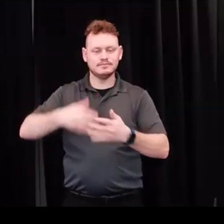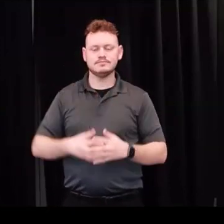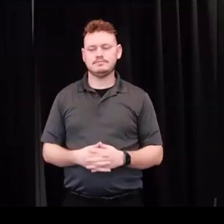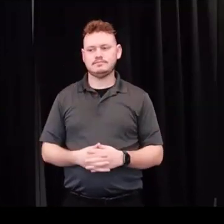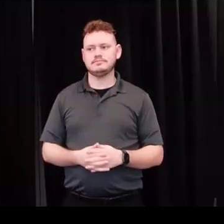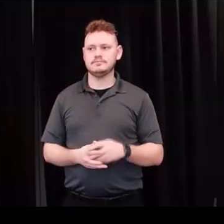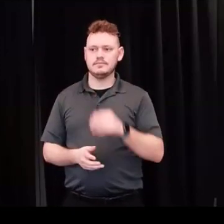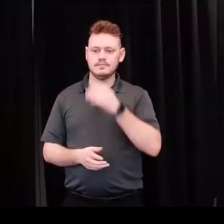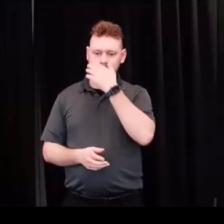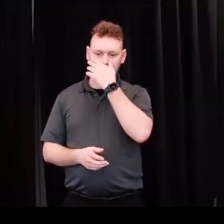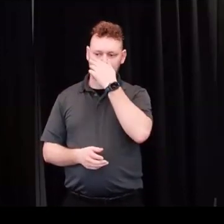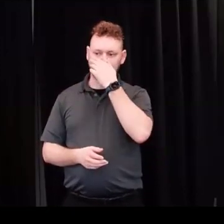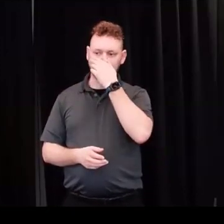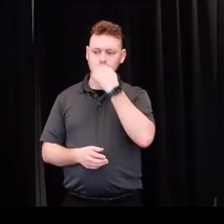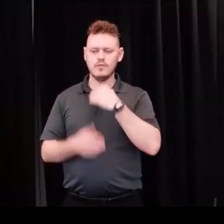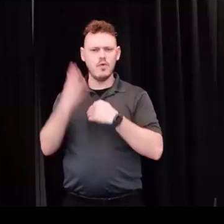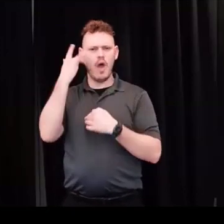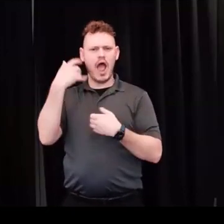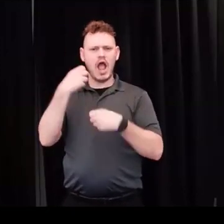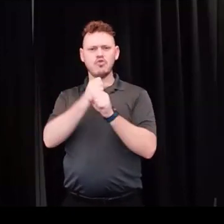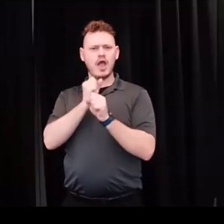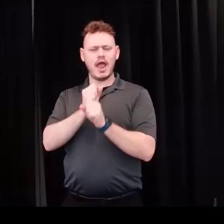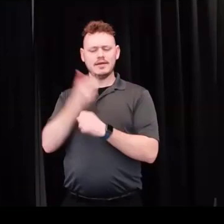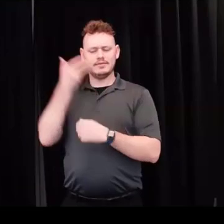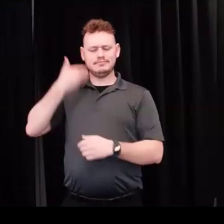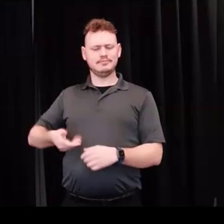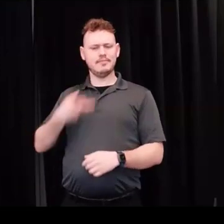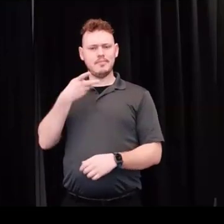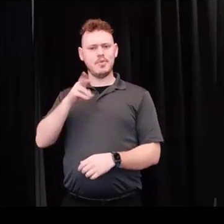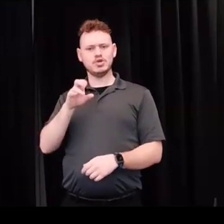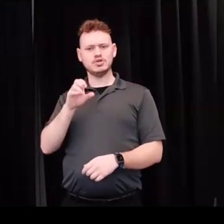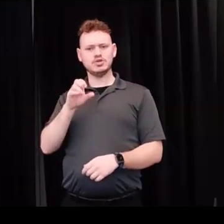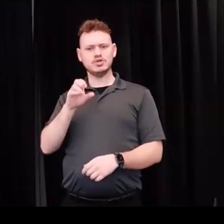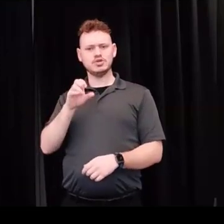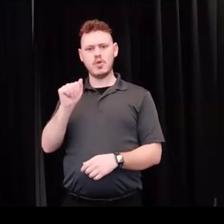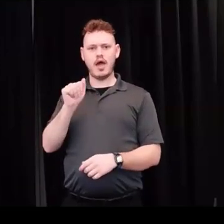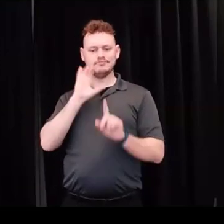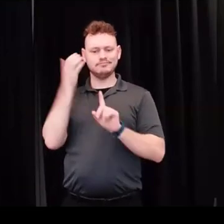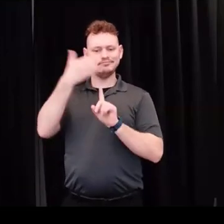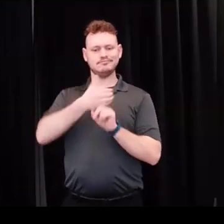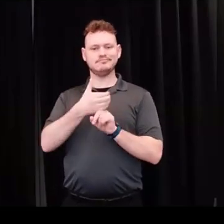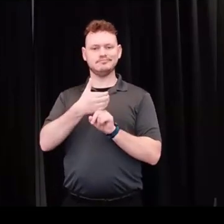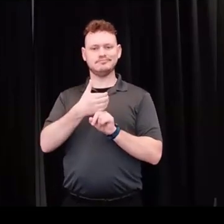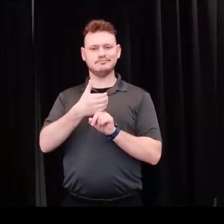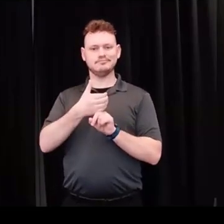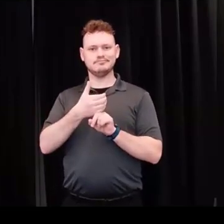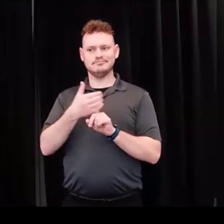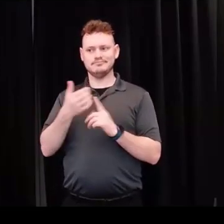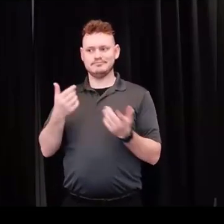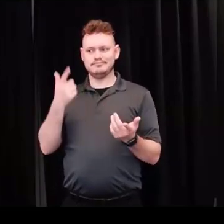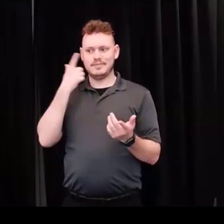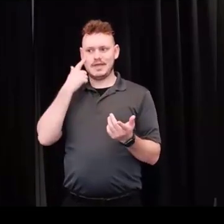create a persona? And it truly is just to help with the "I never have had a student that" type